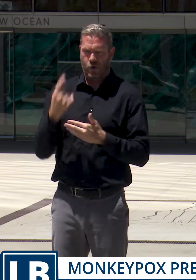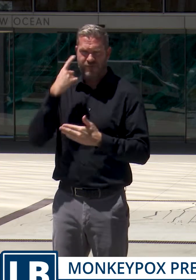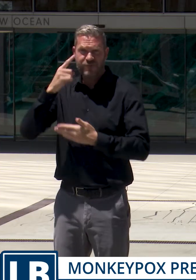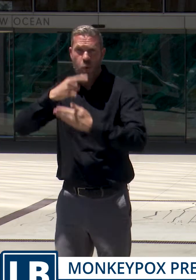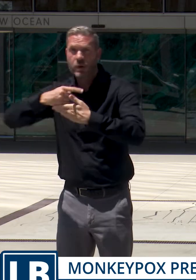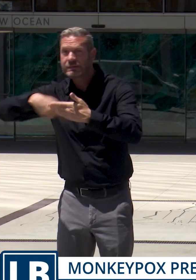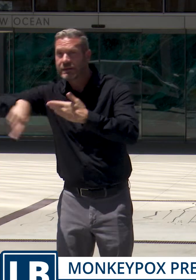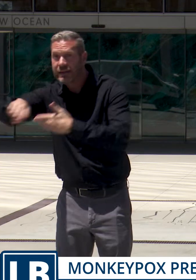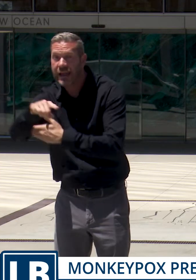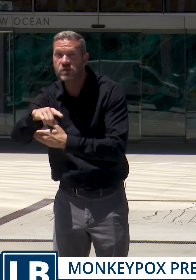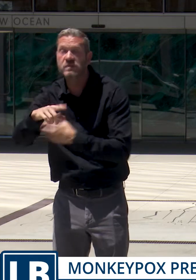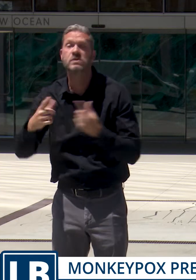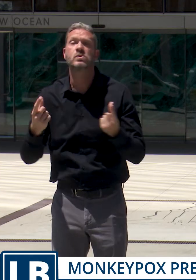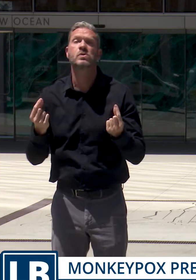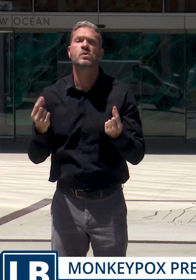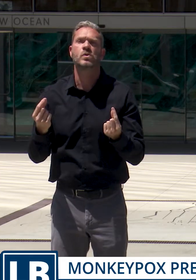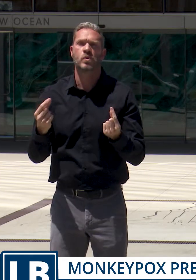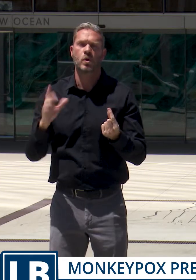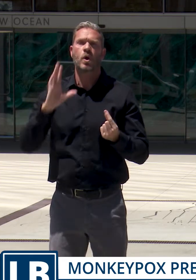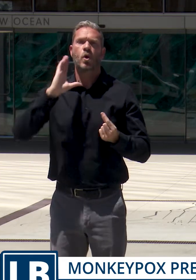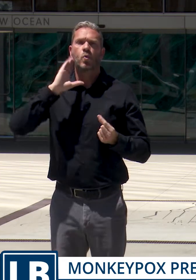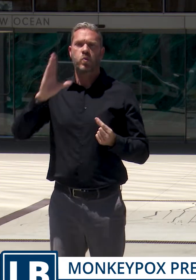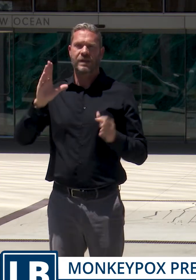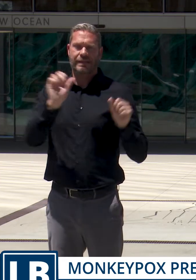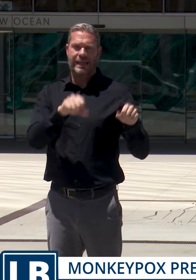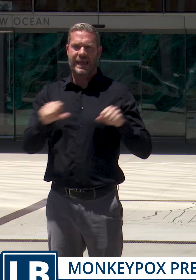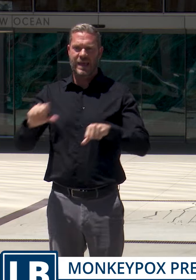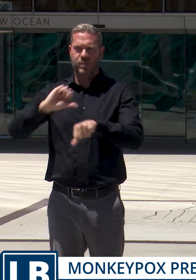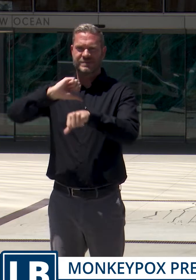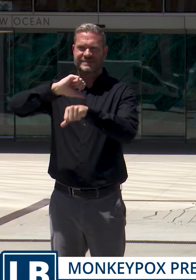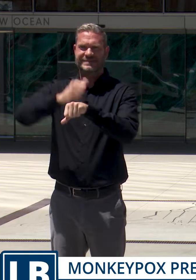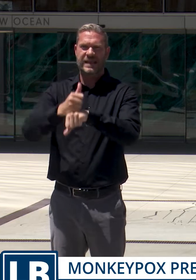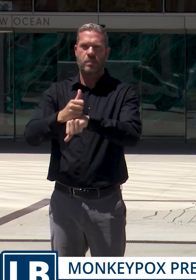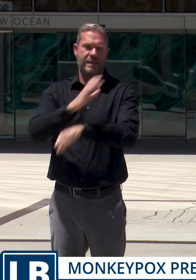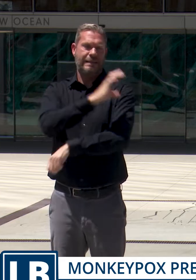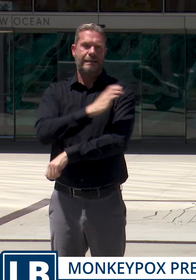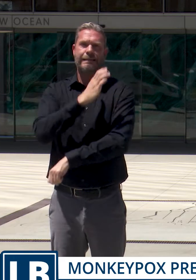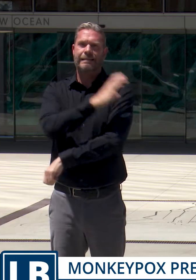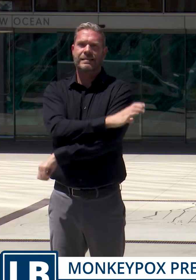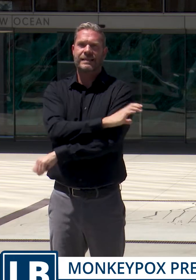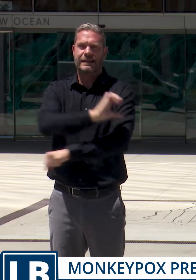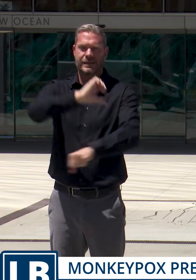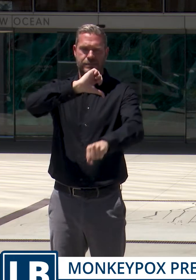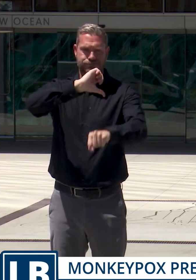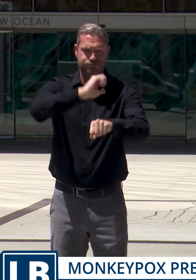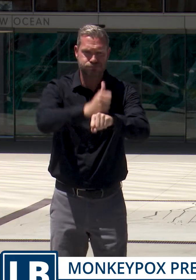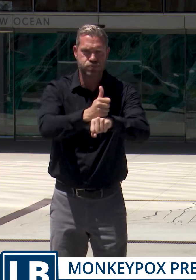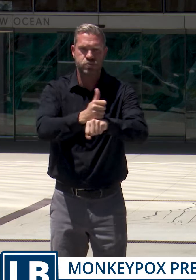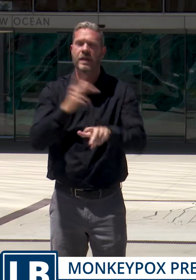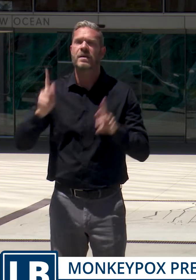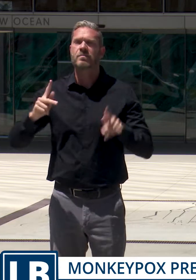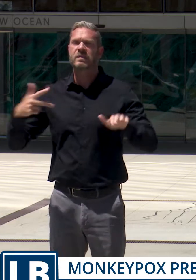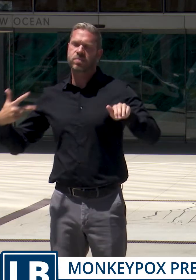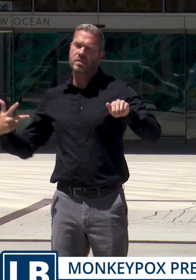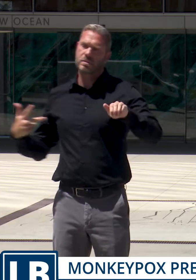a a drive-through type of clinic that we that we will set up where folks will be able to come drive